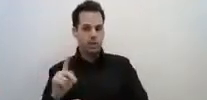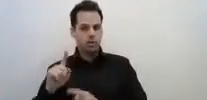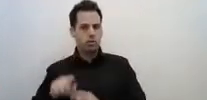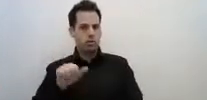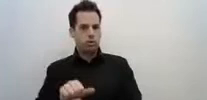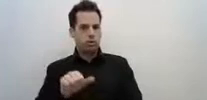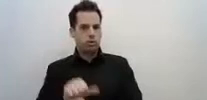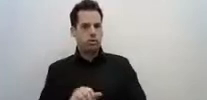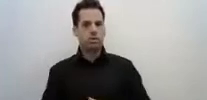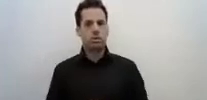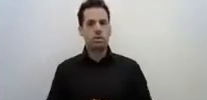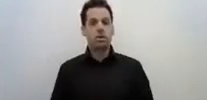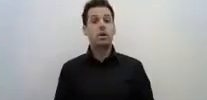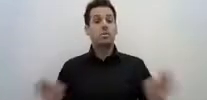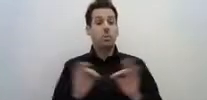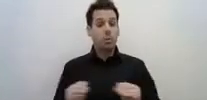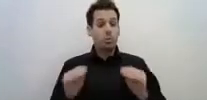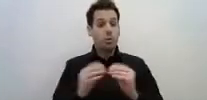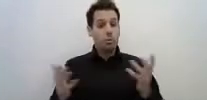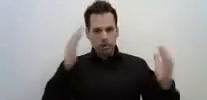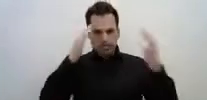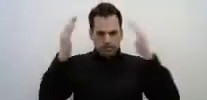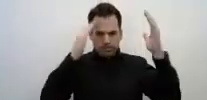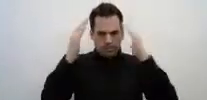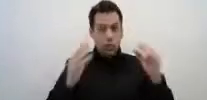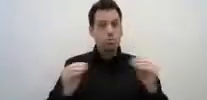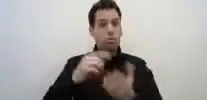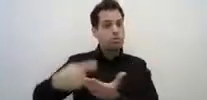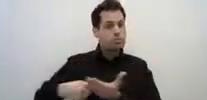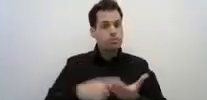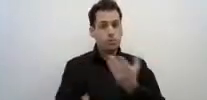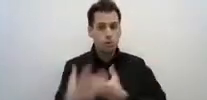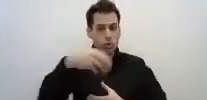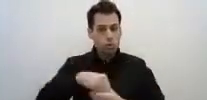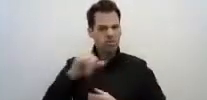awareness about accessibility and inclusion is a cornerstone of standard implementation